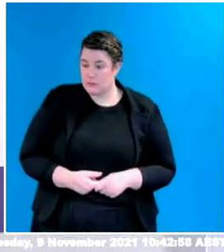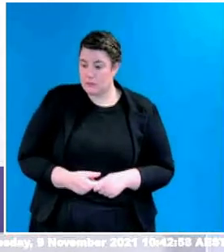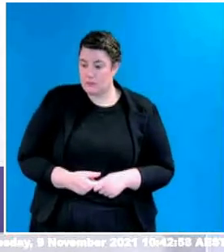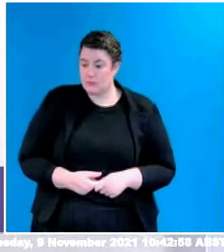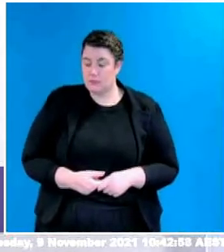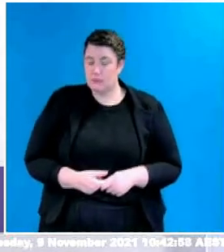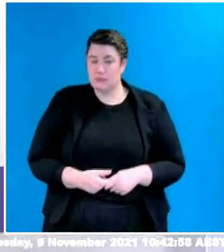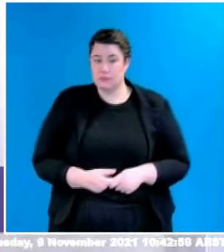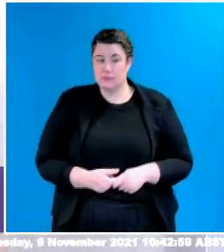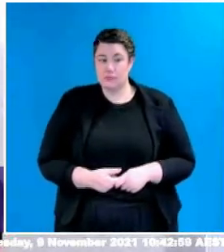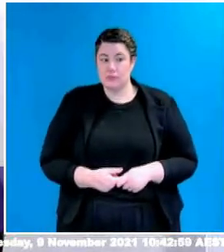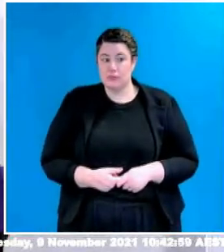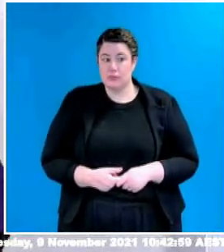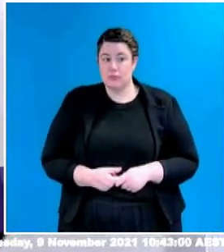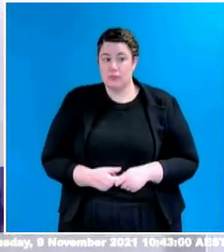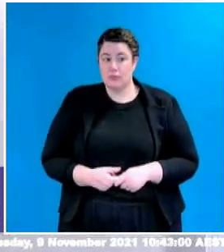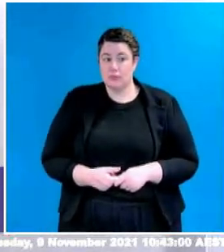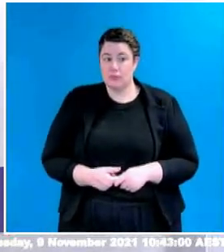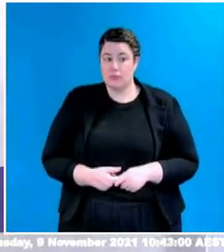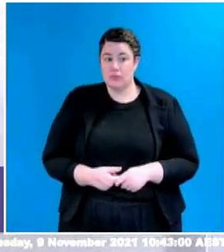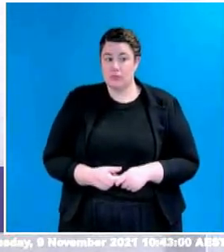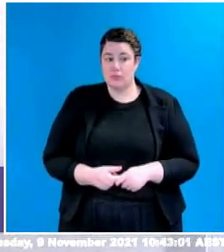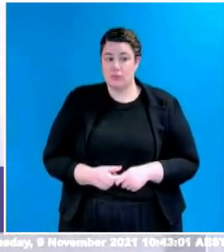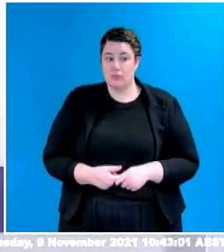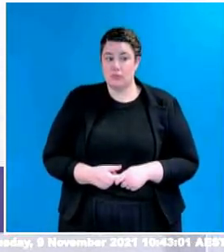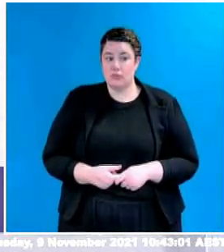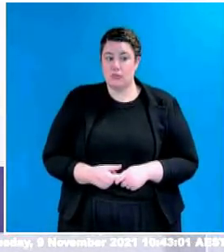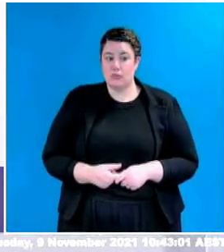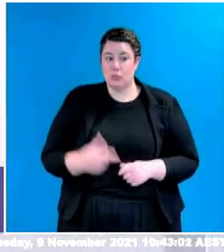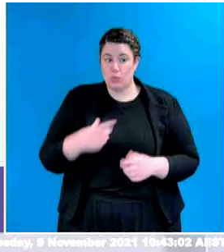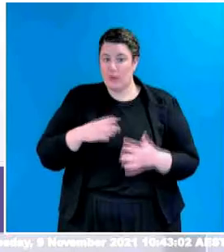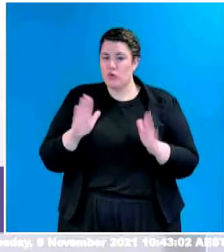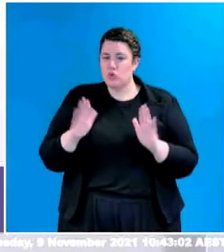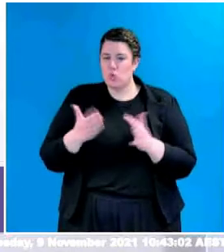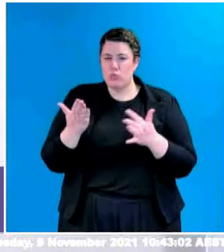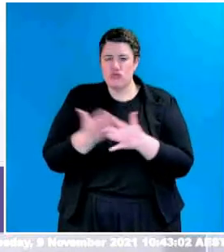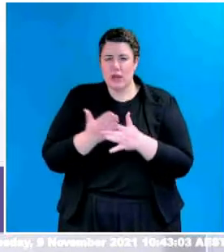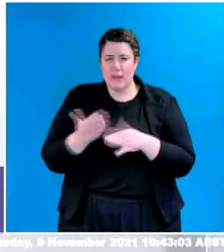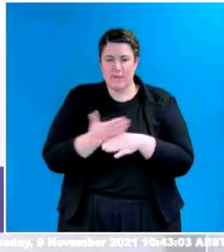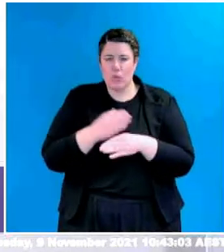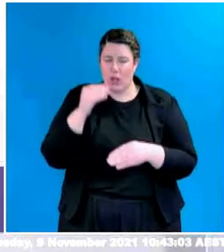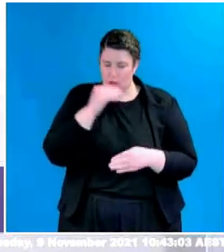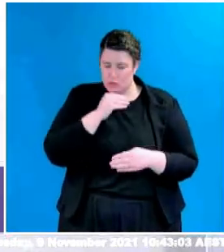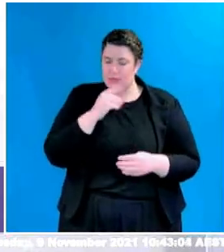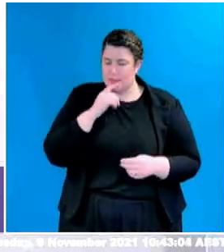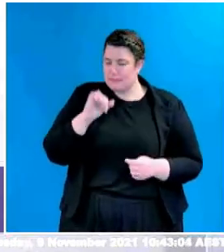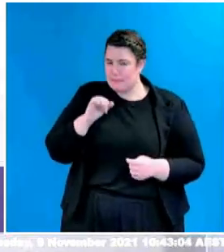We might have to have a break before lunch, a short break at some stage. We will.